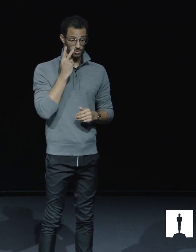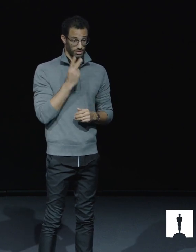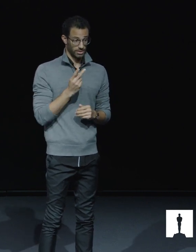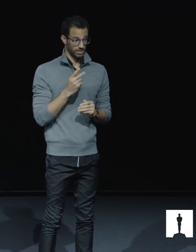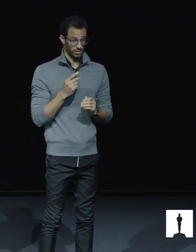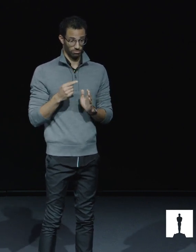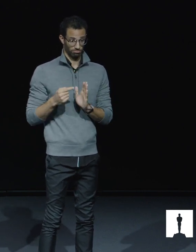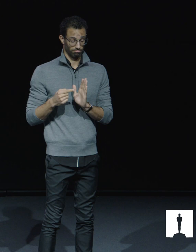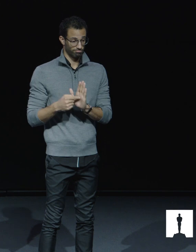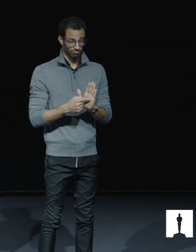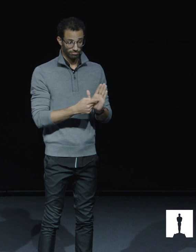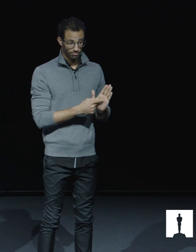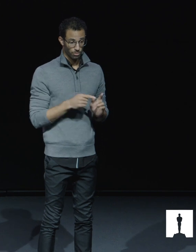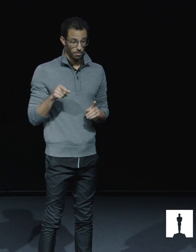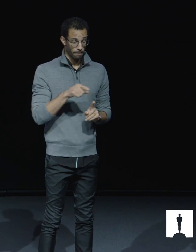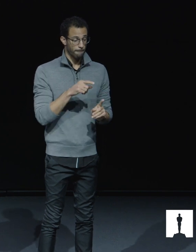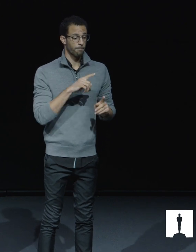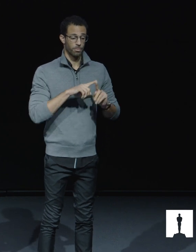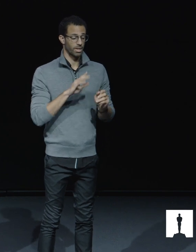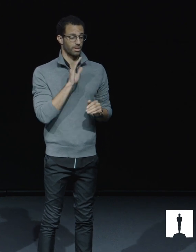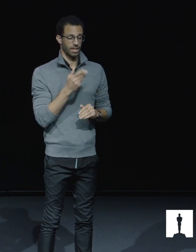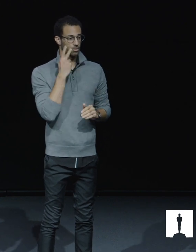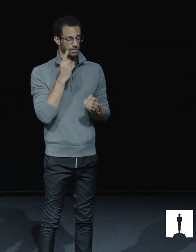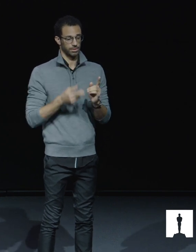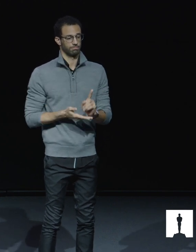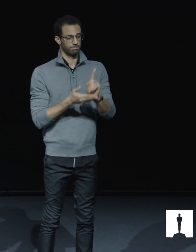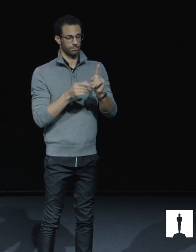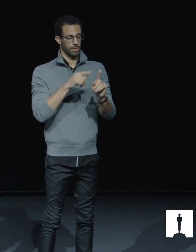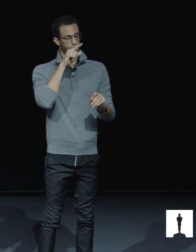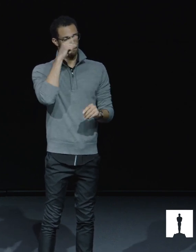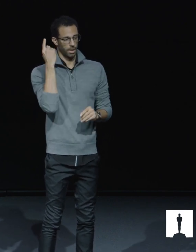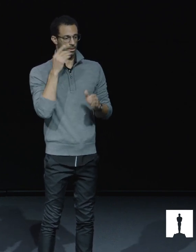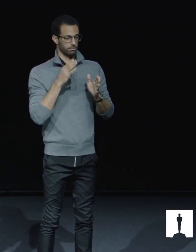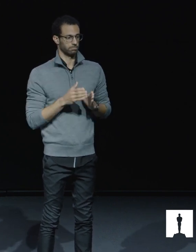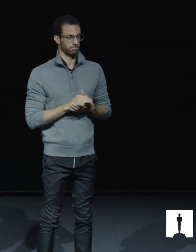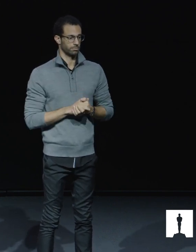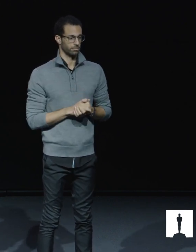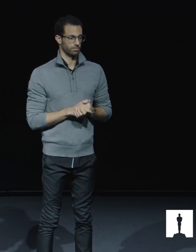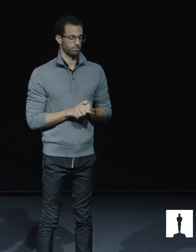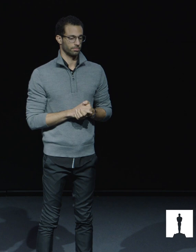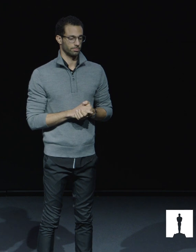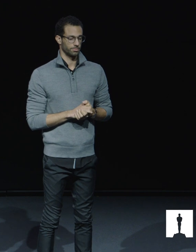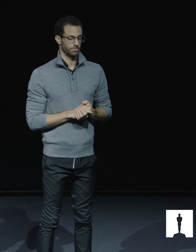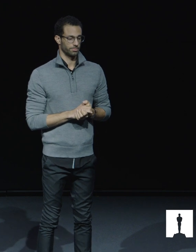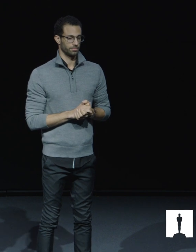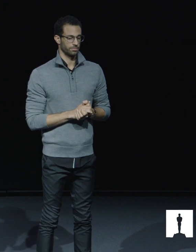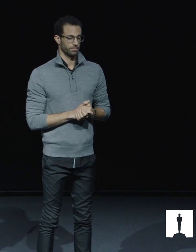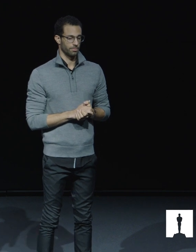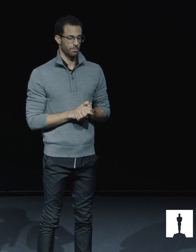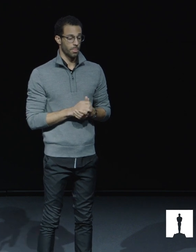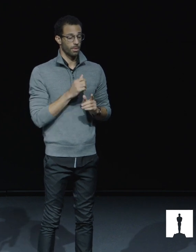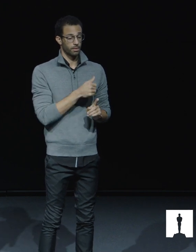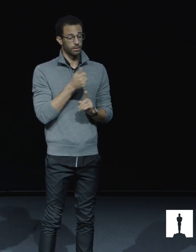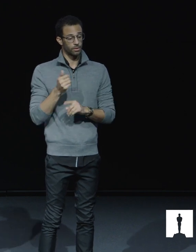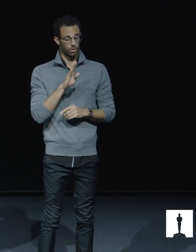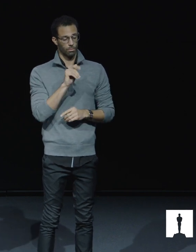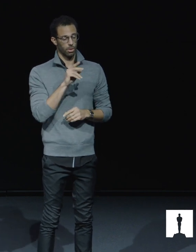have never seen a universal Black subject. And another Baldwin piece, AUTOBIOGRAPHICAL